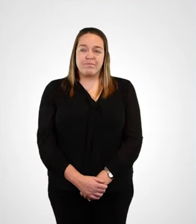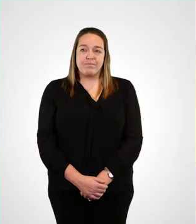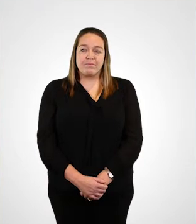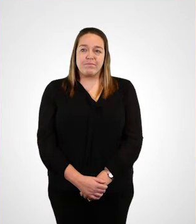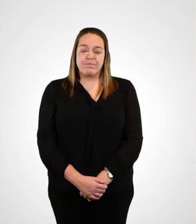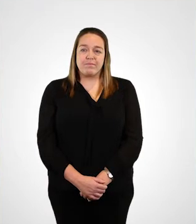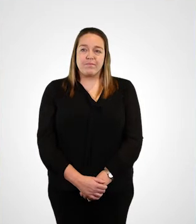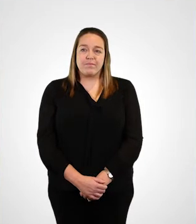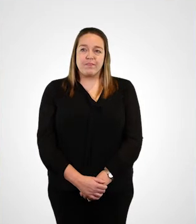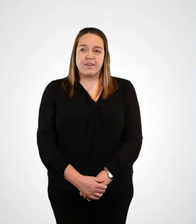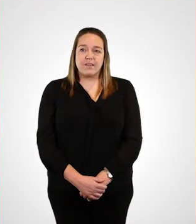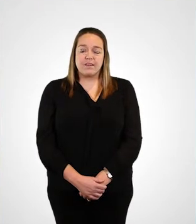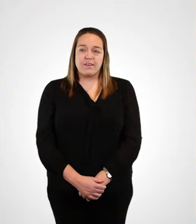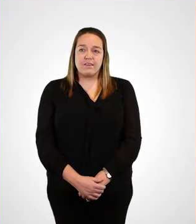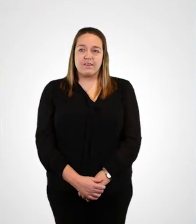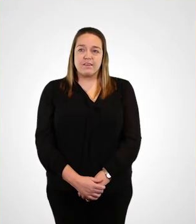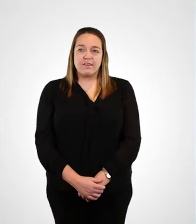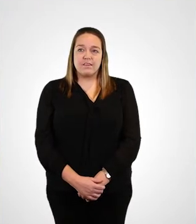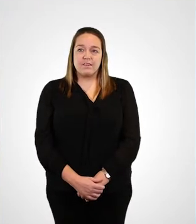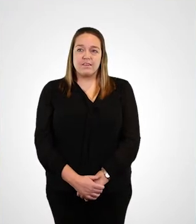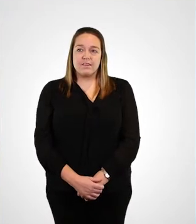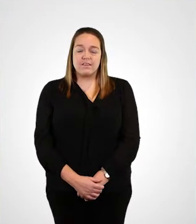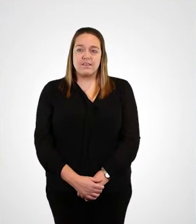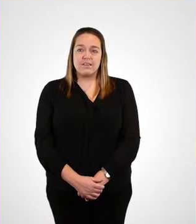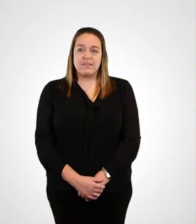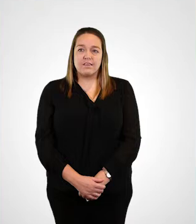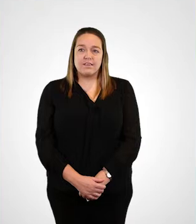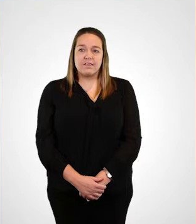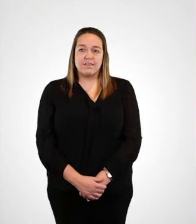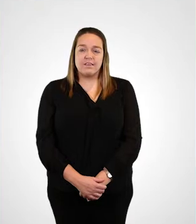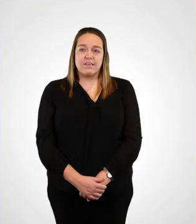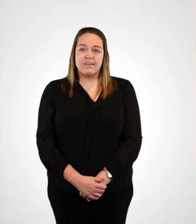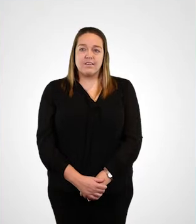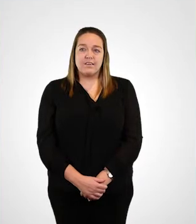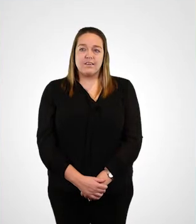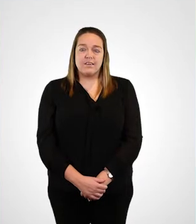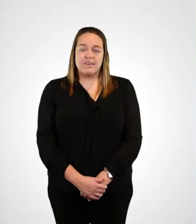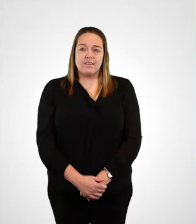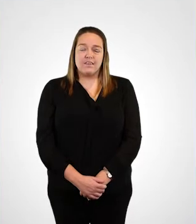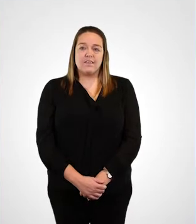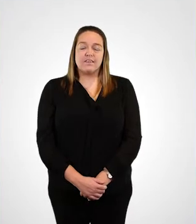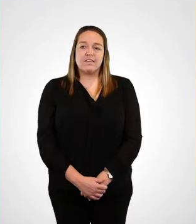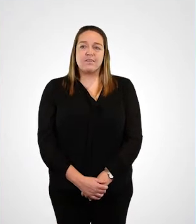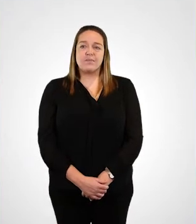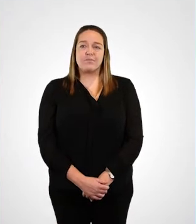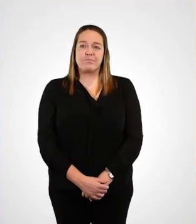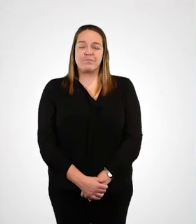I am wearing my new black sandals with silver flowers. Those are really neat sandals.